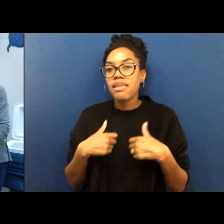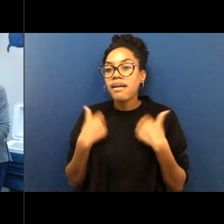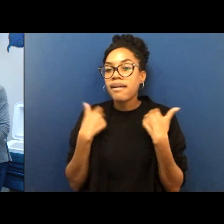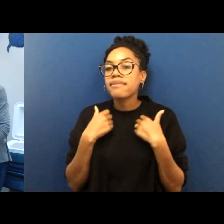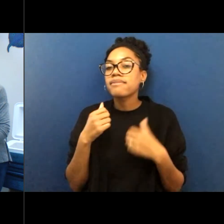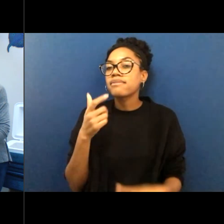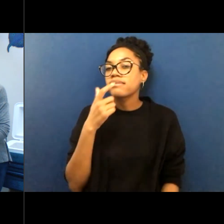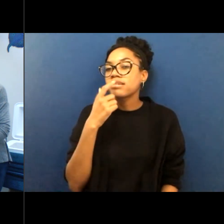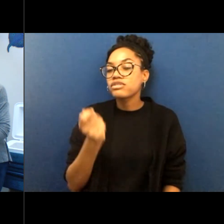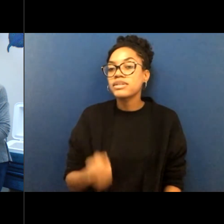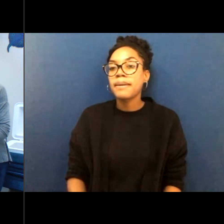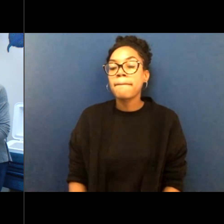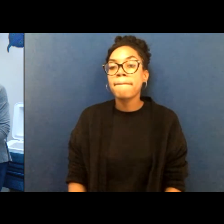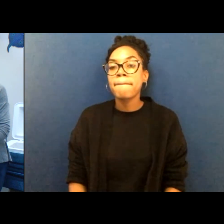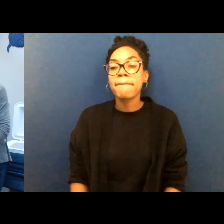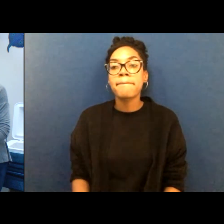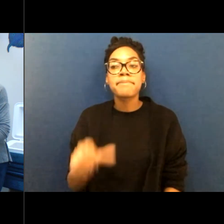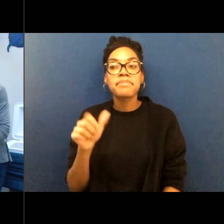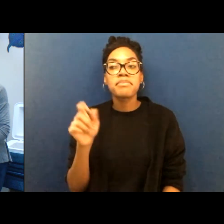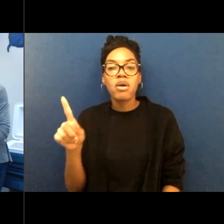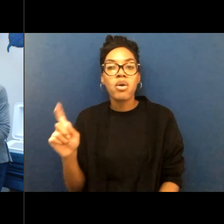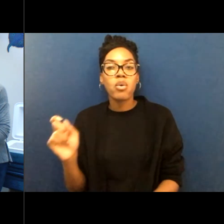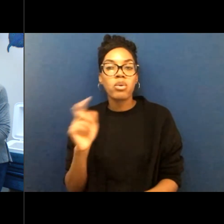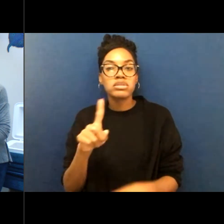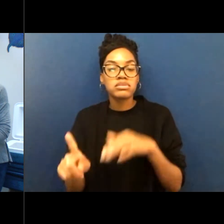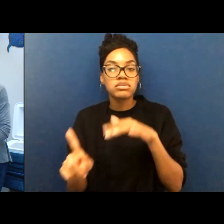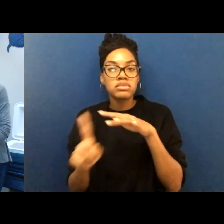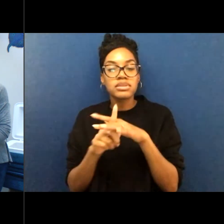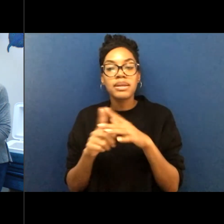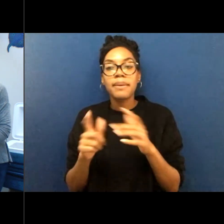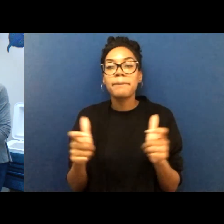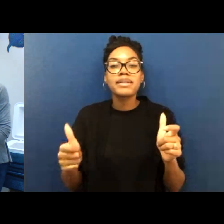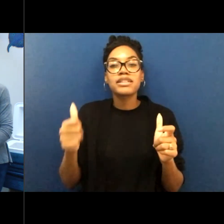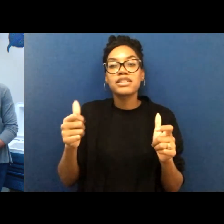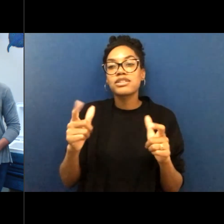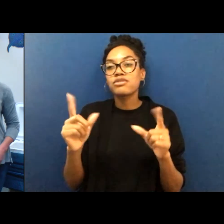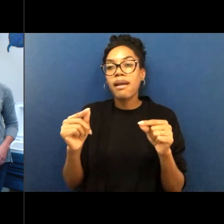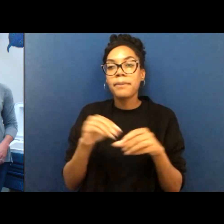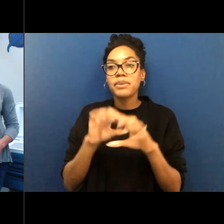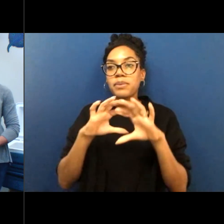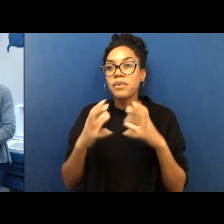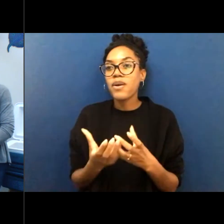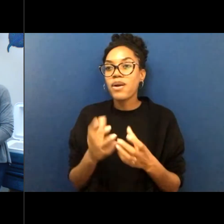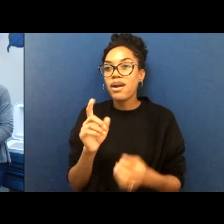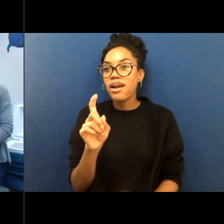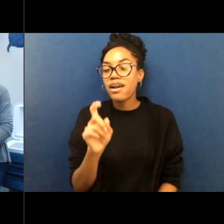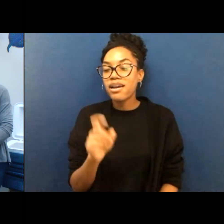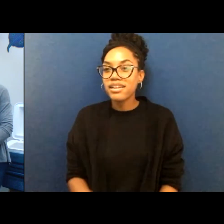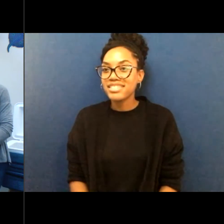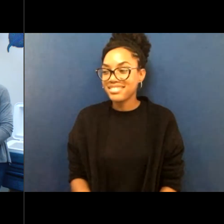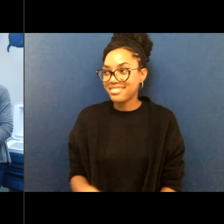Rachel was wondering, what is the biggest crab in the world? Oh, biggest crab in the world?